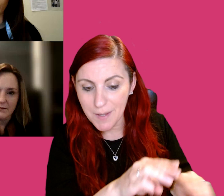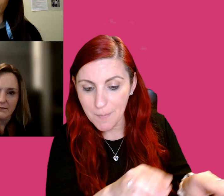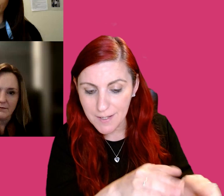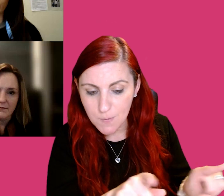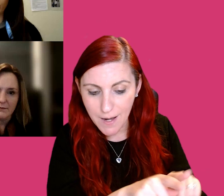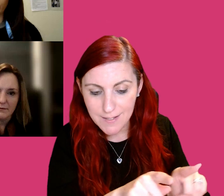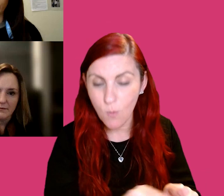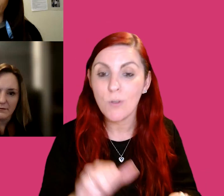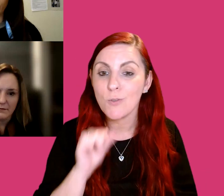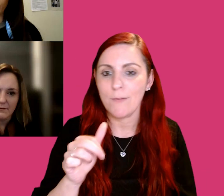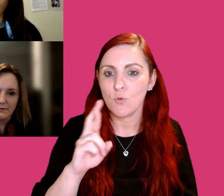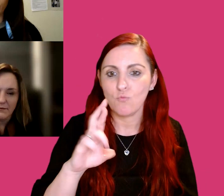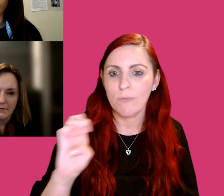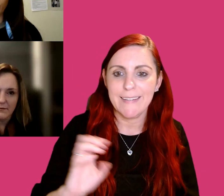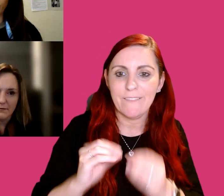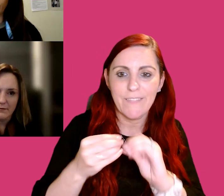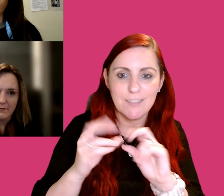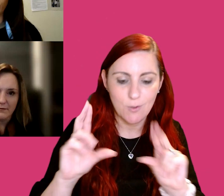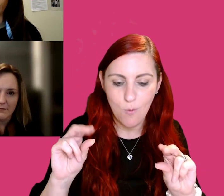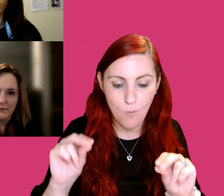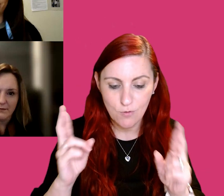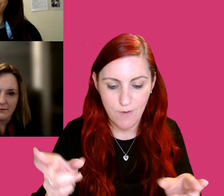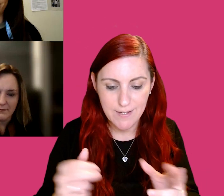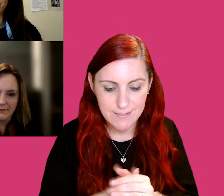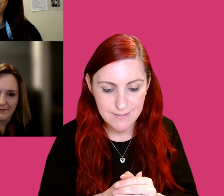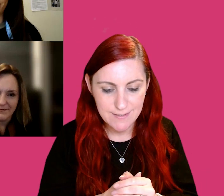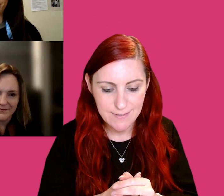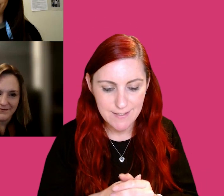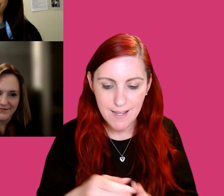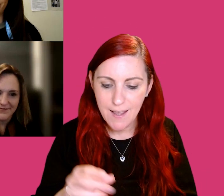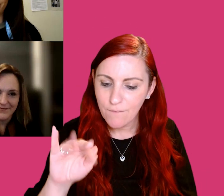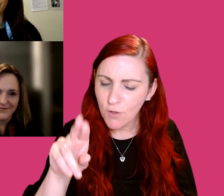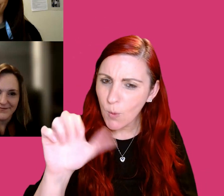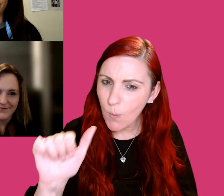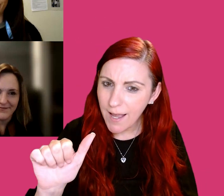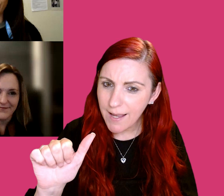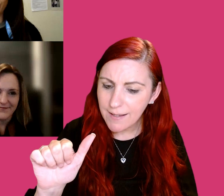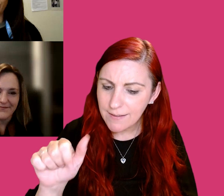that F absolutely we are we have about one minute left so Fula what was your comment on oh just very